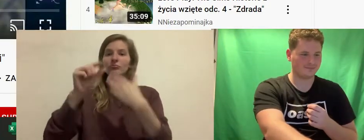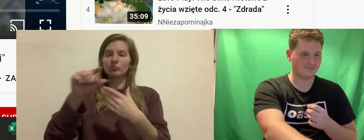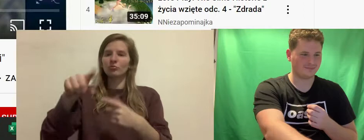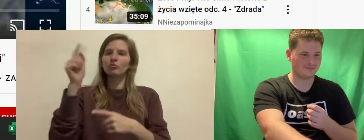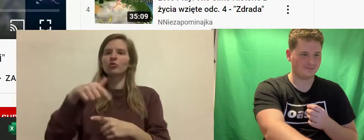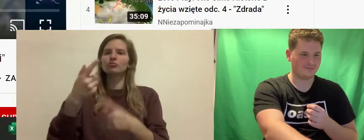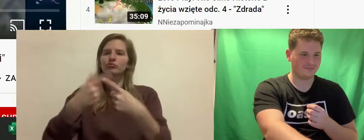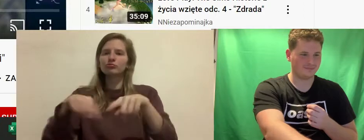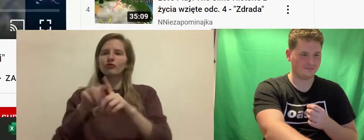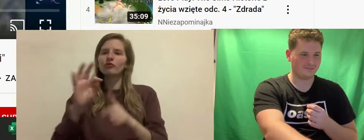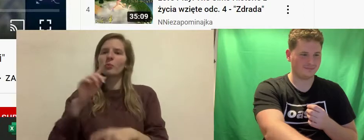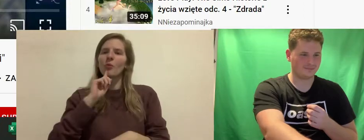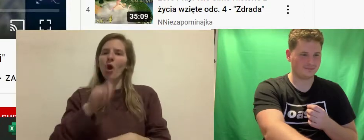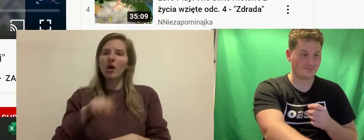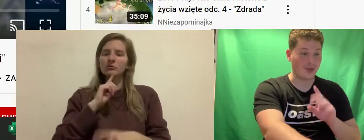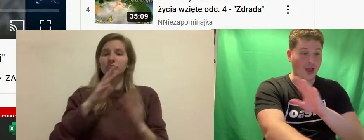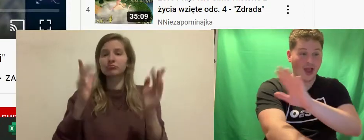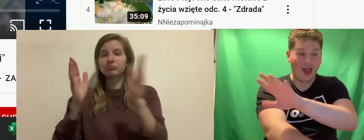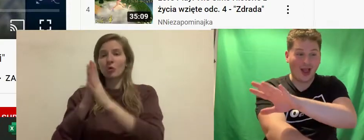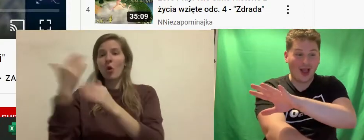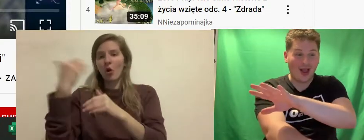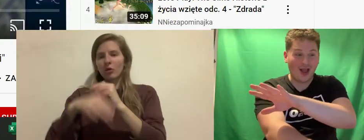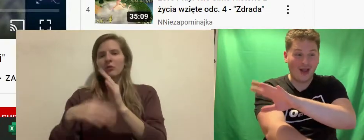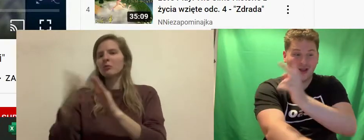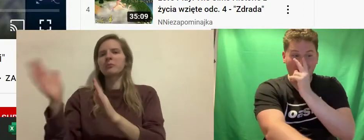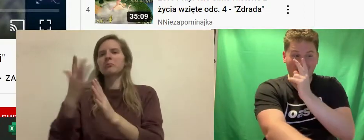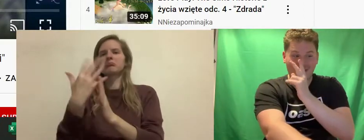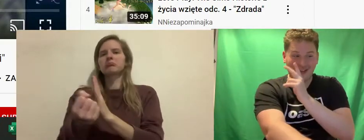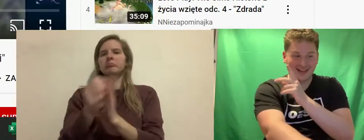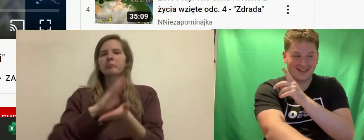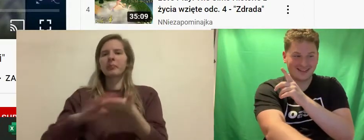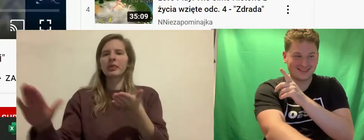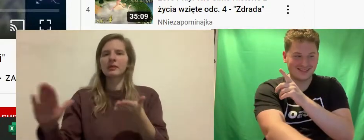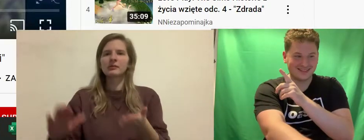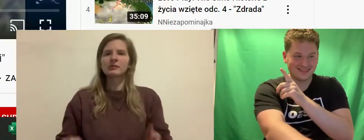K: there you order what to do and etc. when you finish the mission, you can play the plots in your own way.